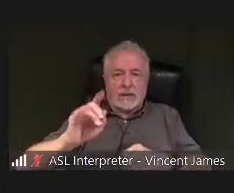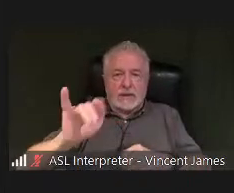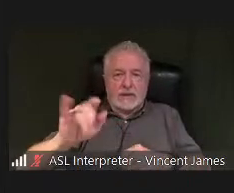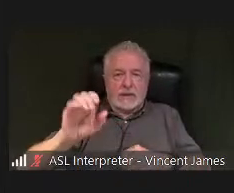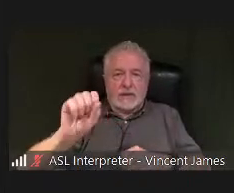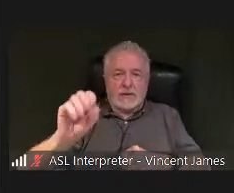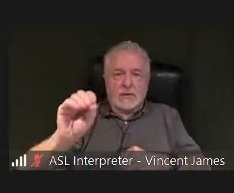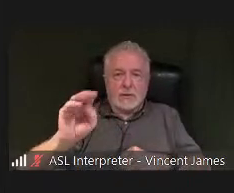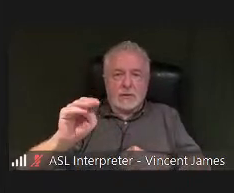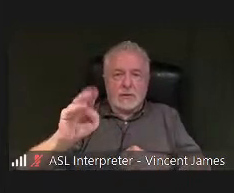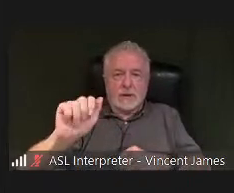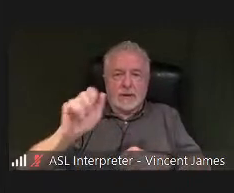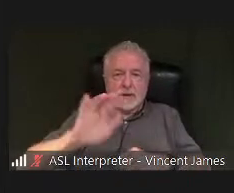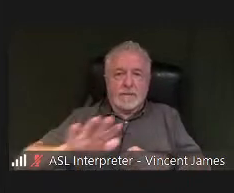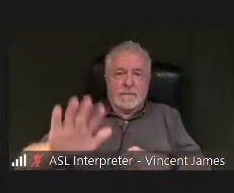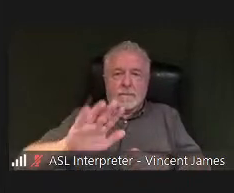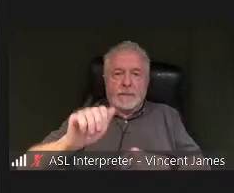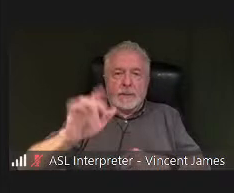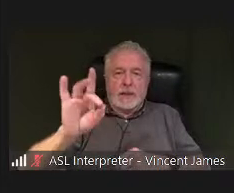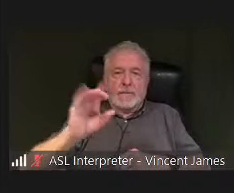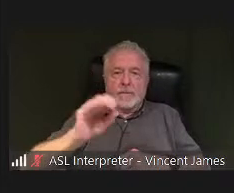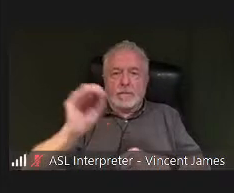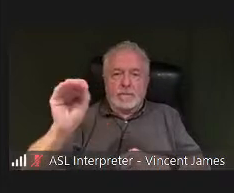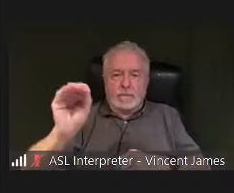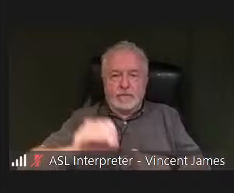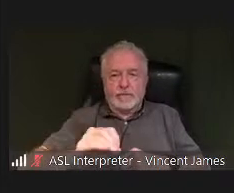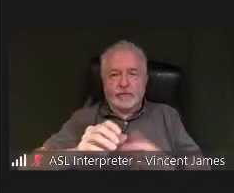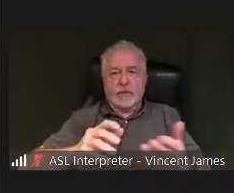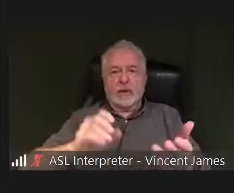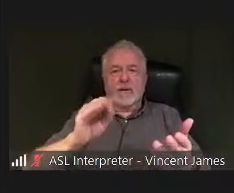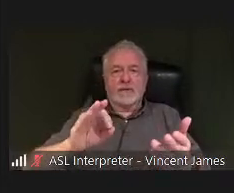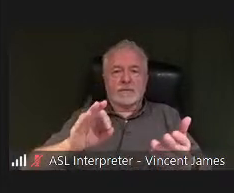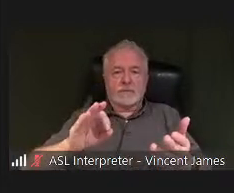That's about eight percent of.